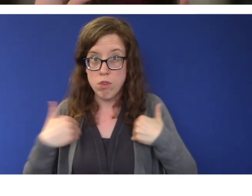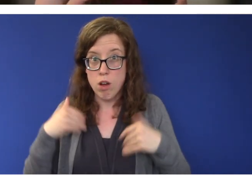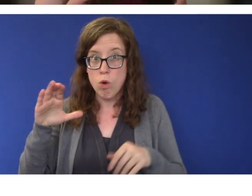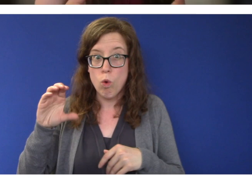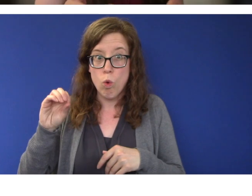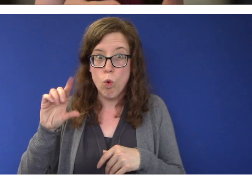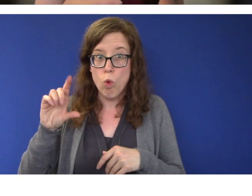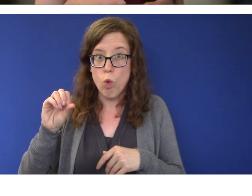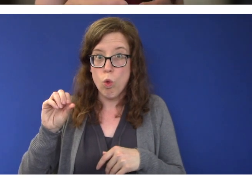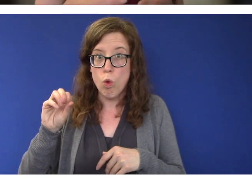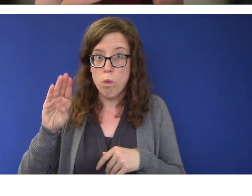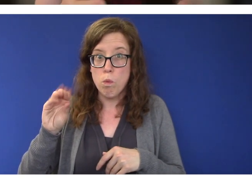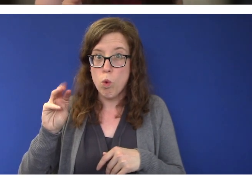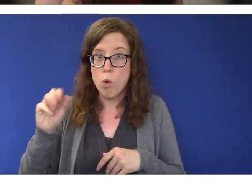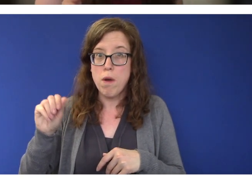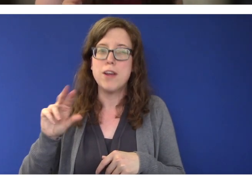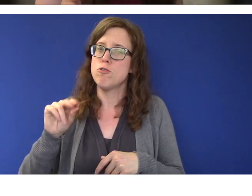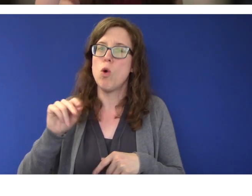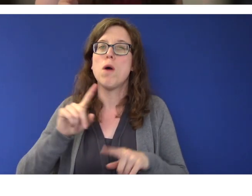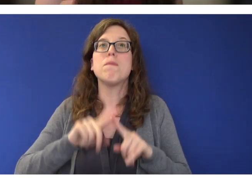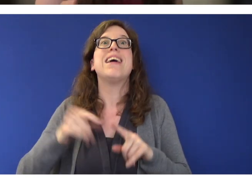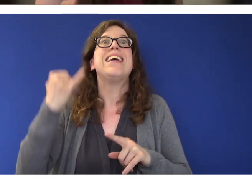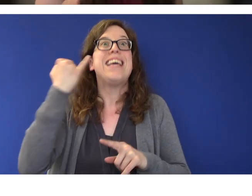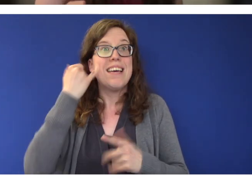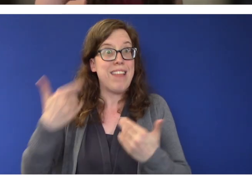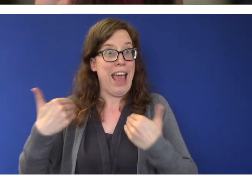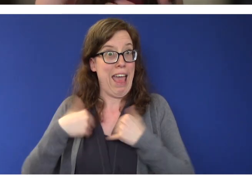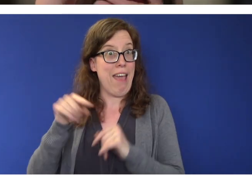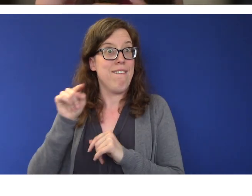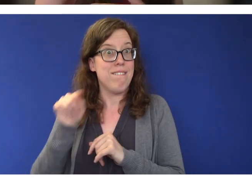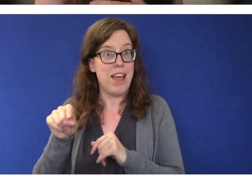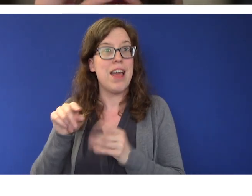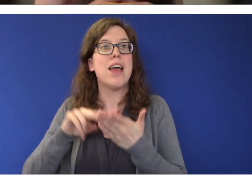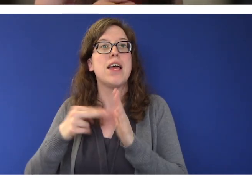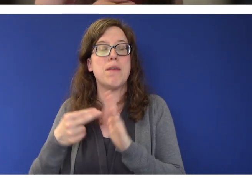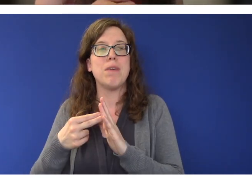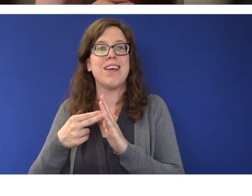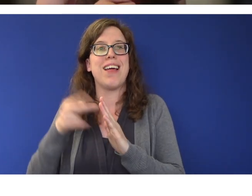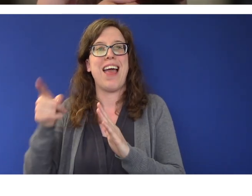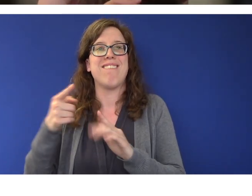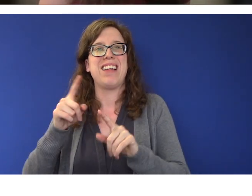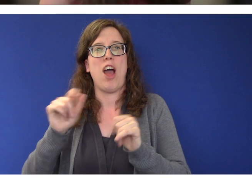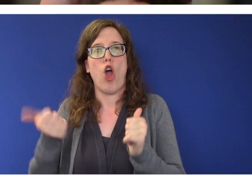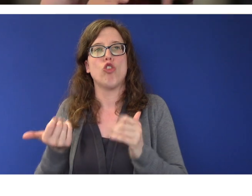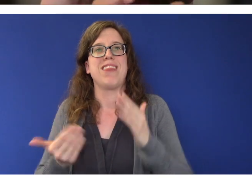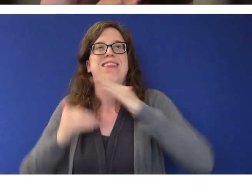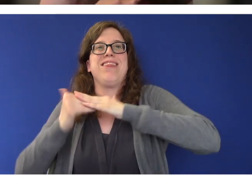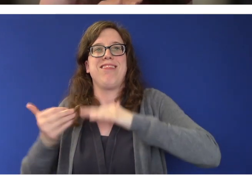it’s going to impact them differently from another child with CHARGE Syndrome.